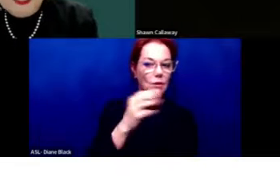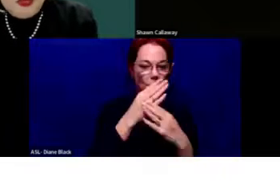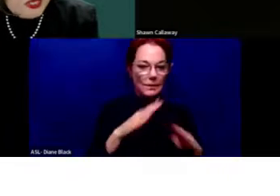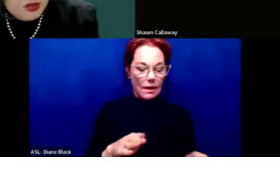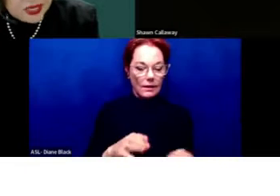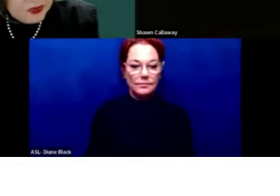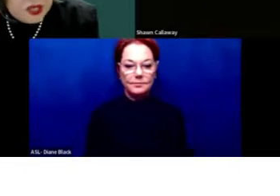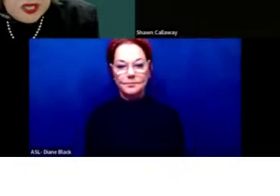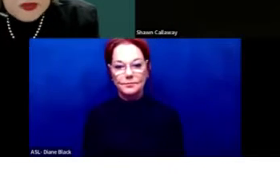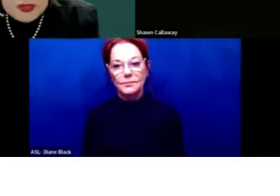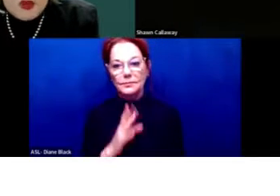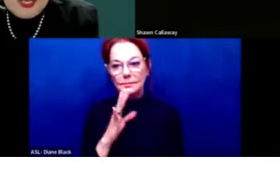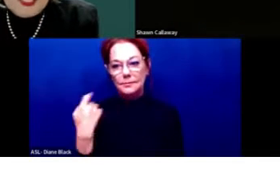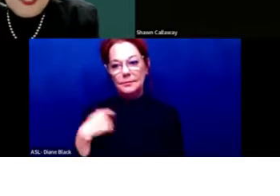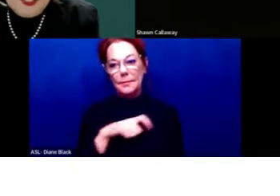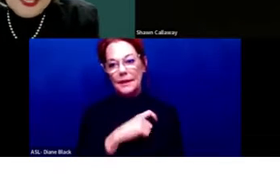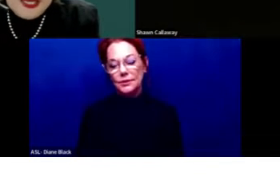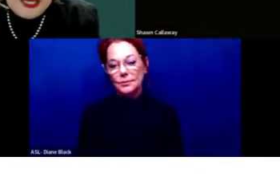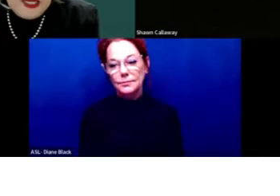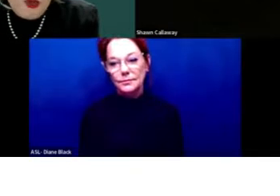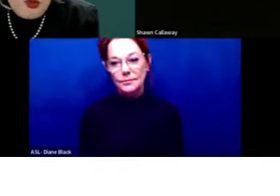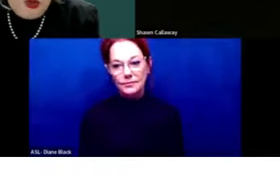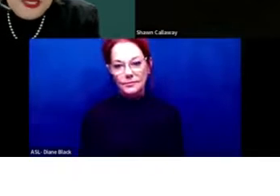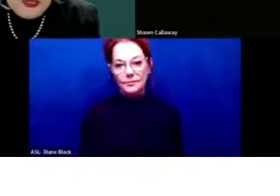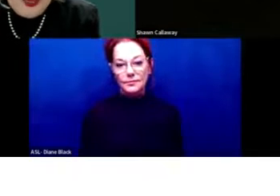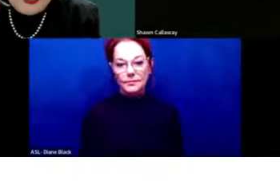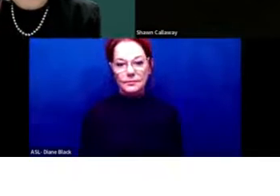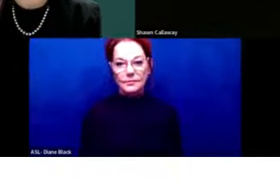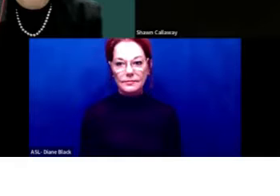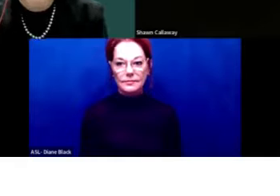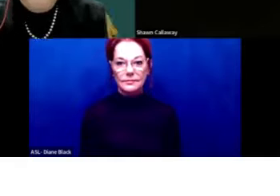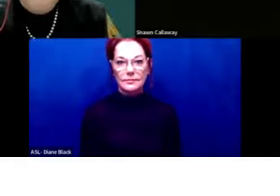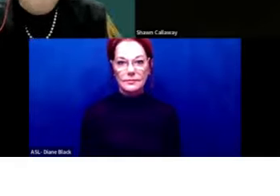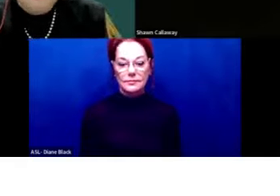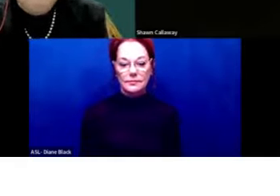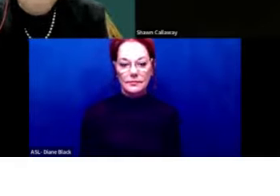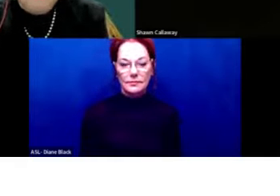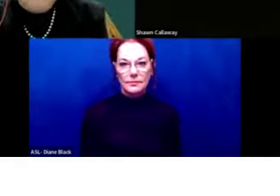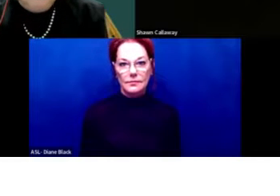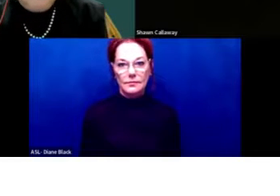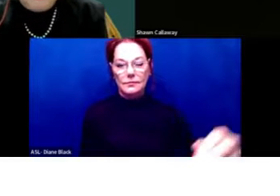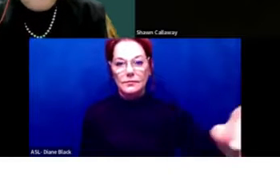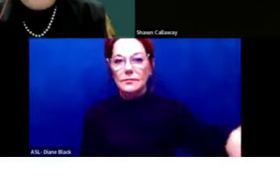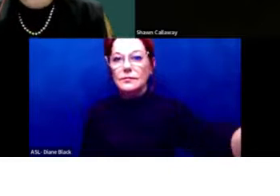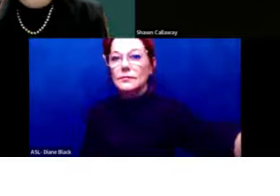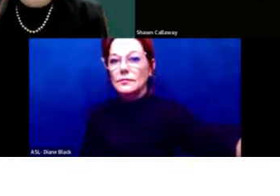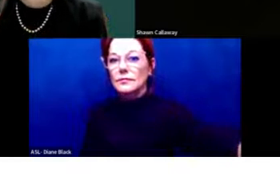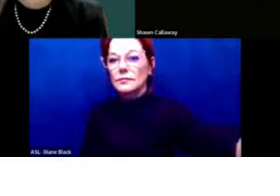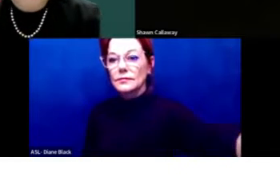interpretación en español en vivo haciendo clic en el botón "interpretation" en la parte inferior de la pantalla de Zoom